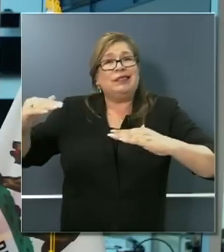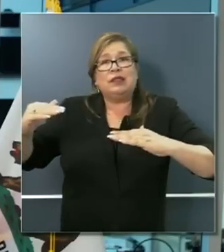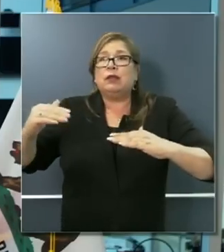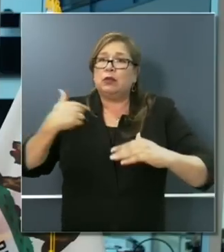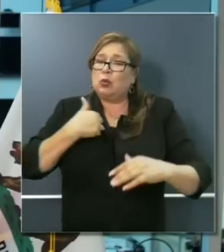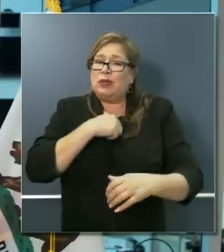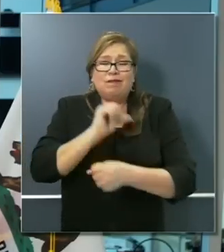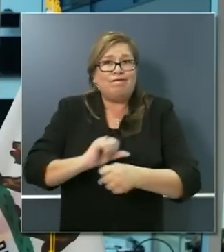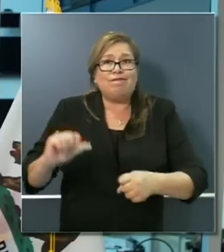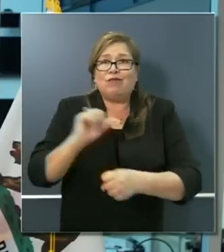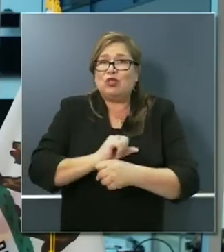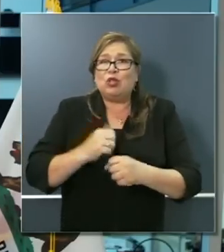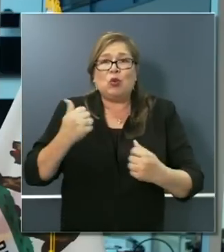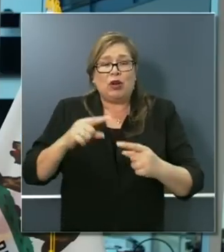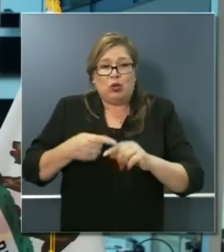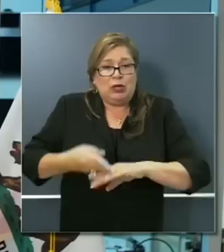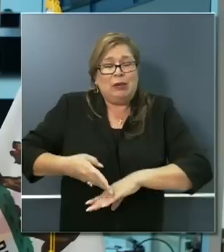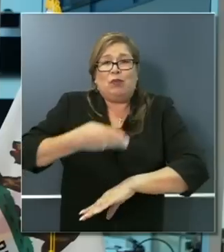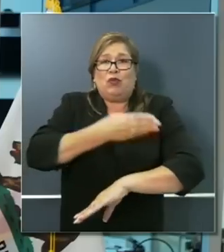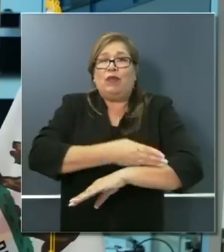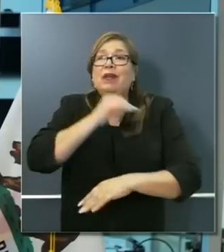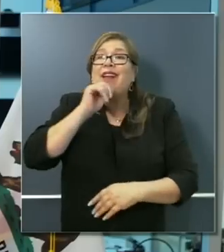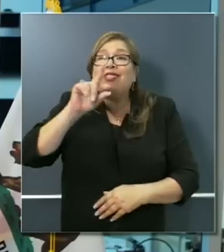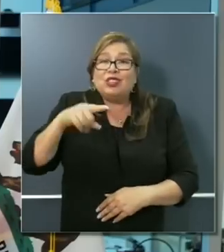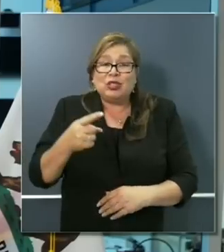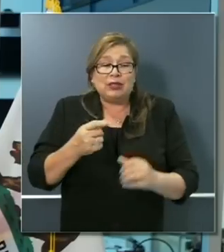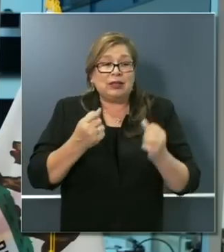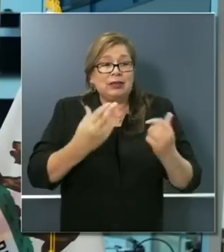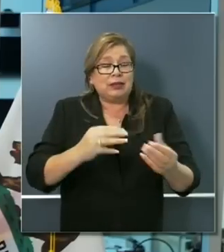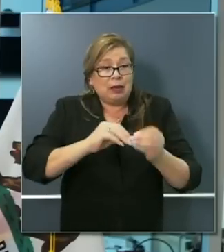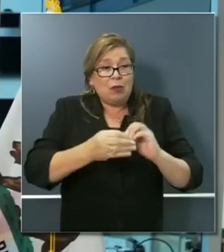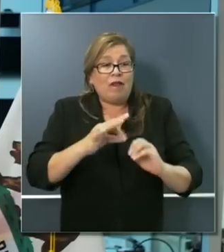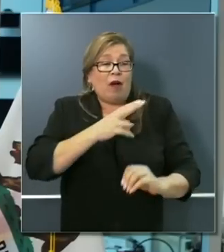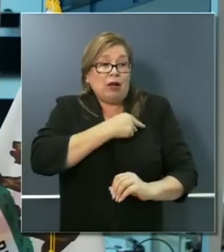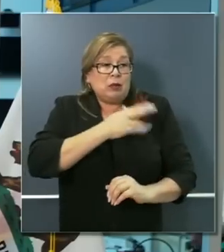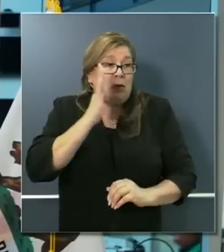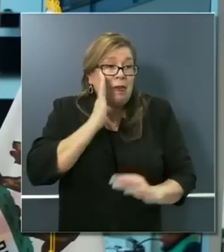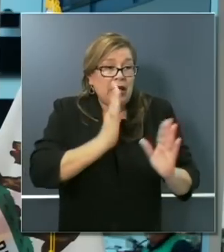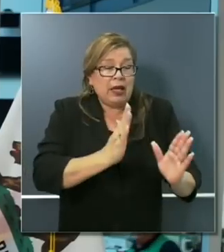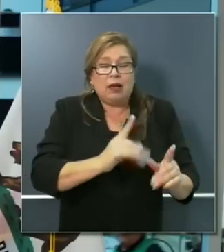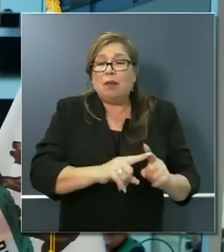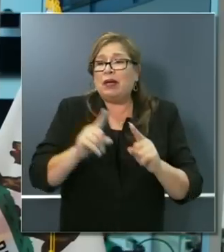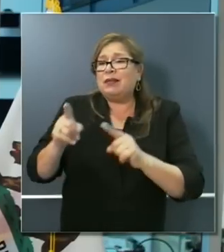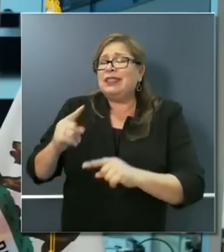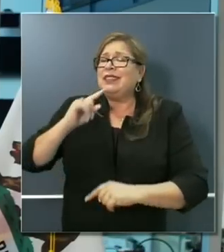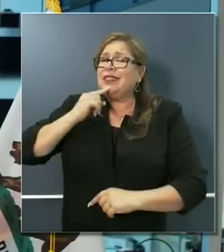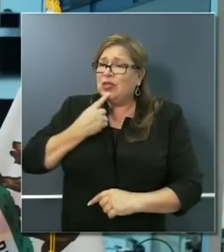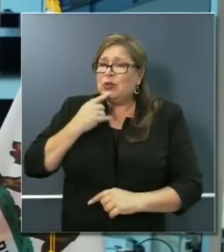WE ARE DOING TODAY THAT WE DO CROSS THIS LINE. OUR EFFORT IS TO MOVE AS FAR TO